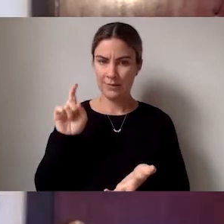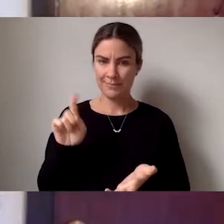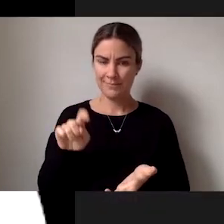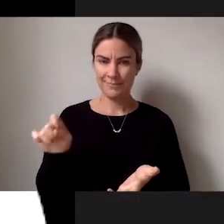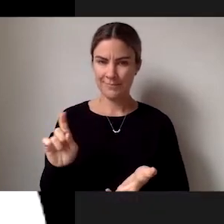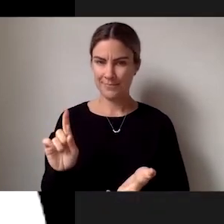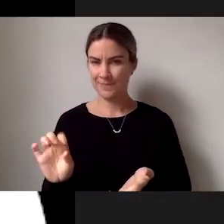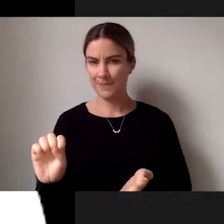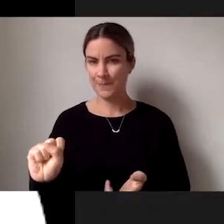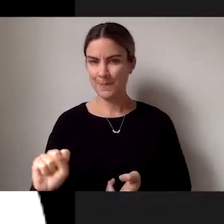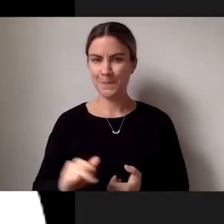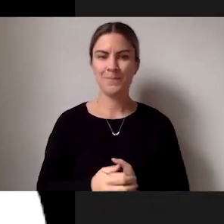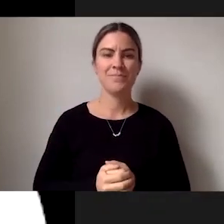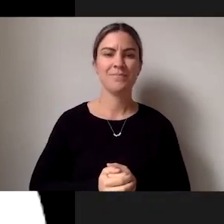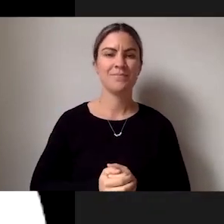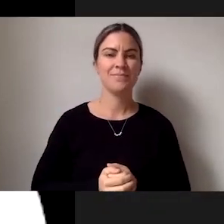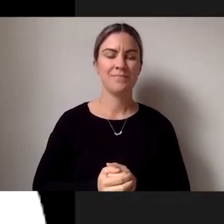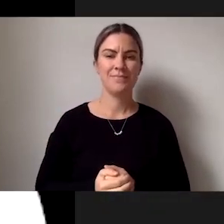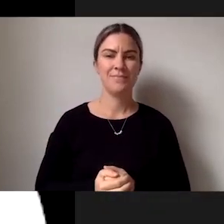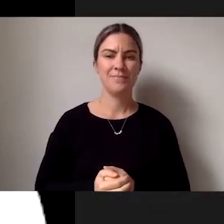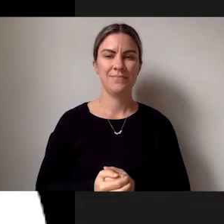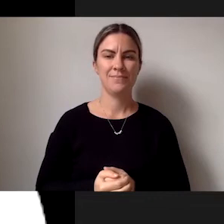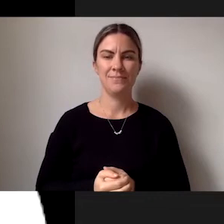One moment.